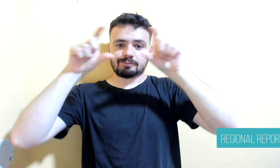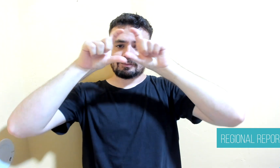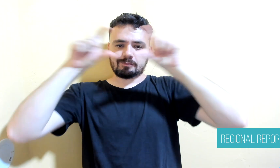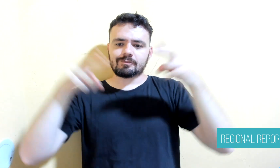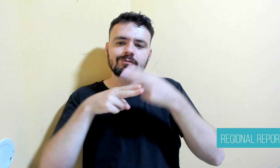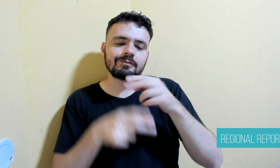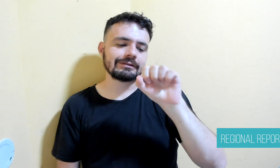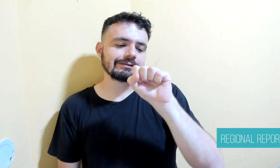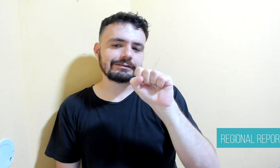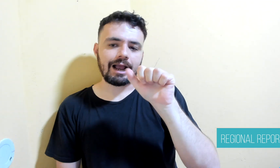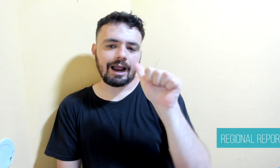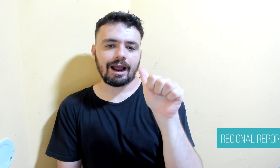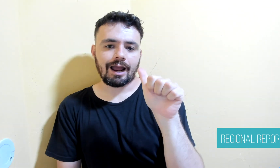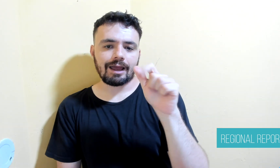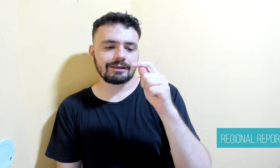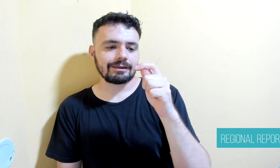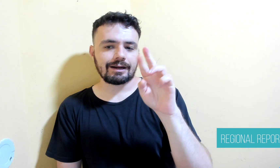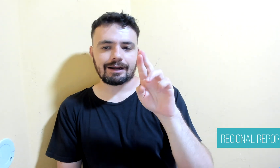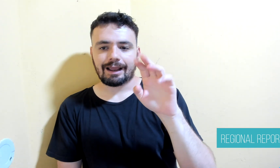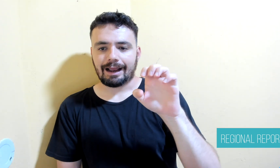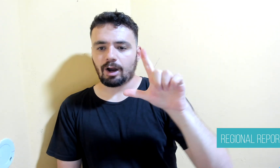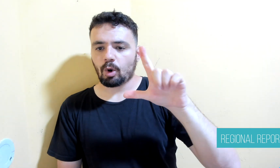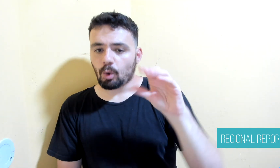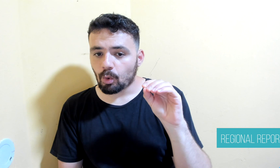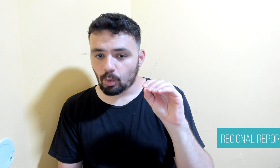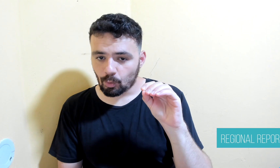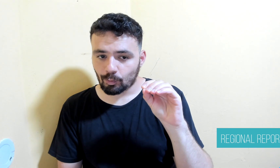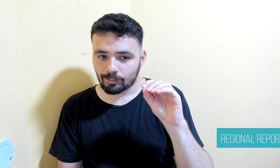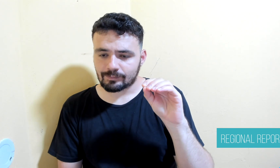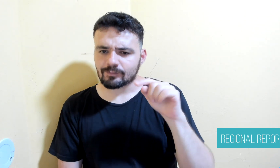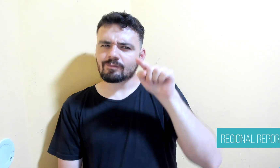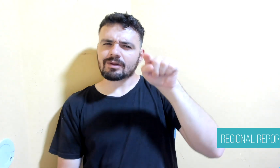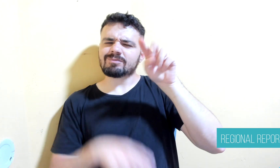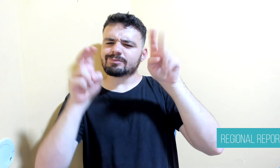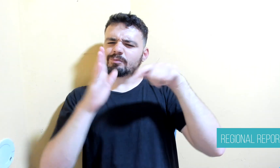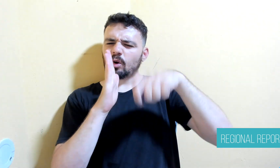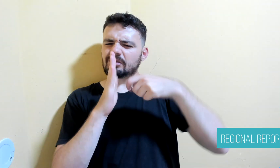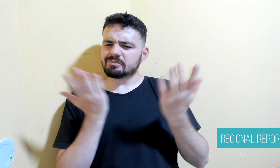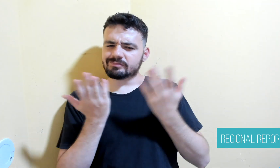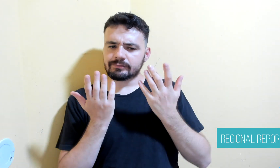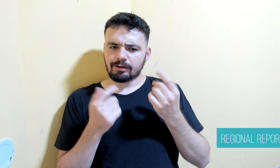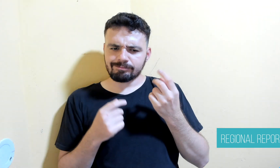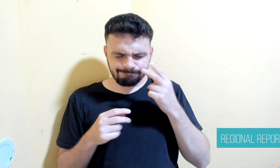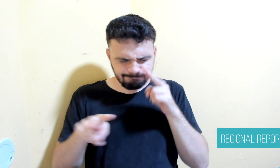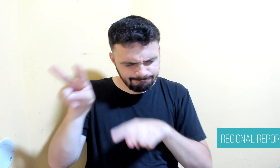to develop spoken language. It is a tool capable of generating